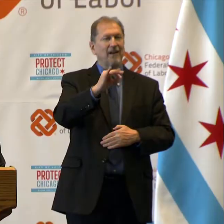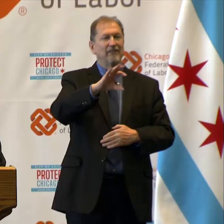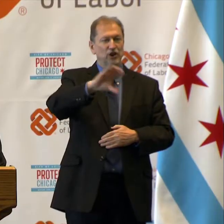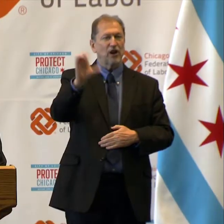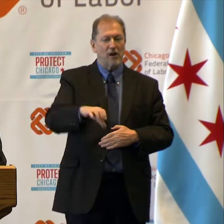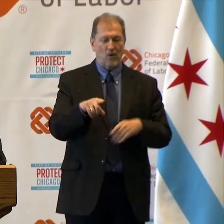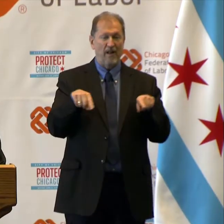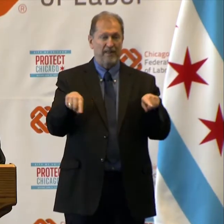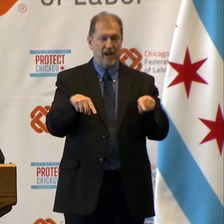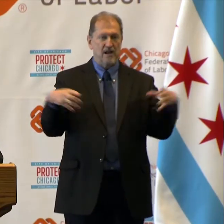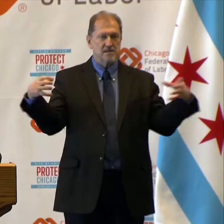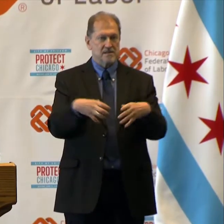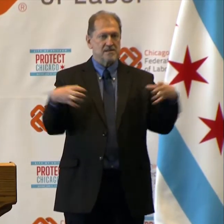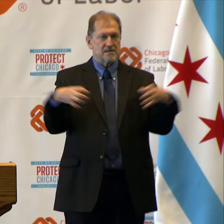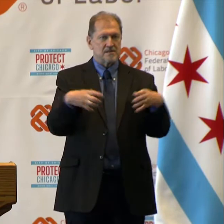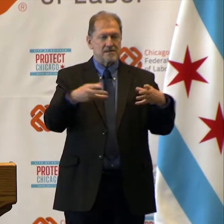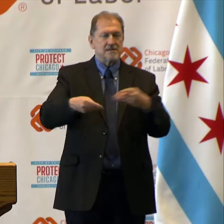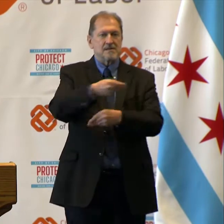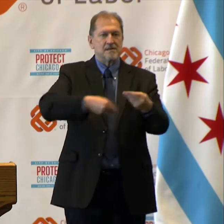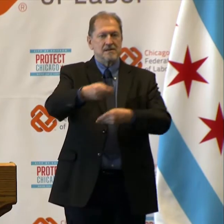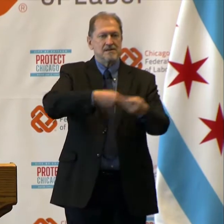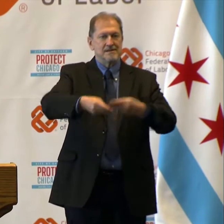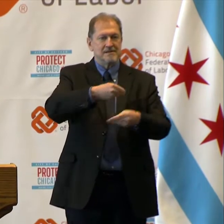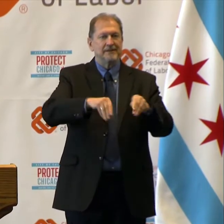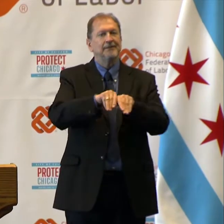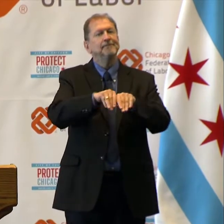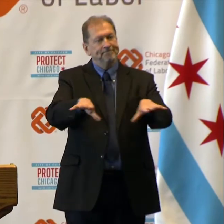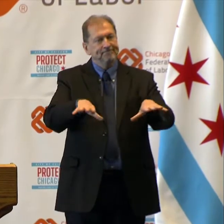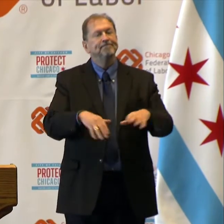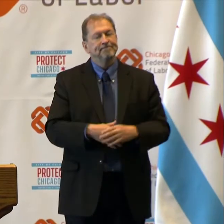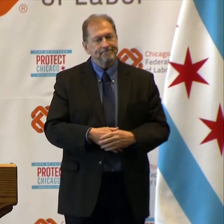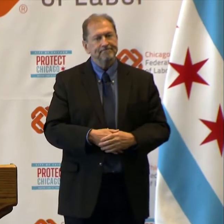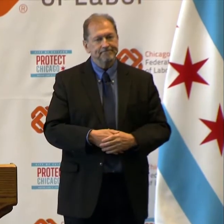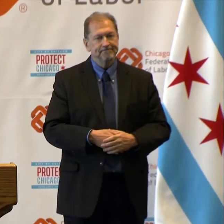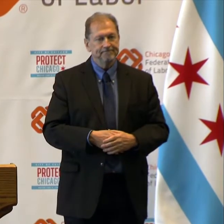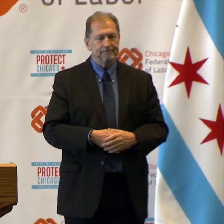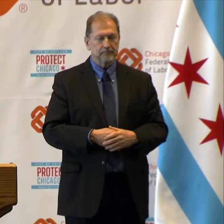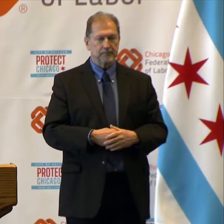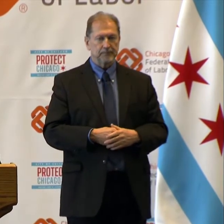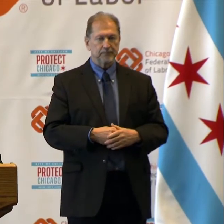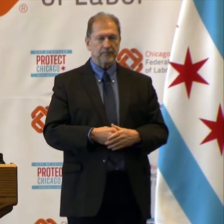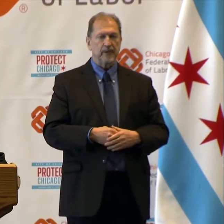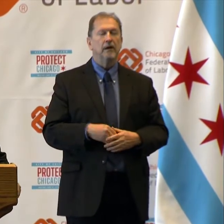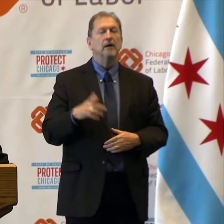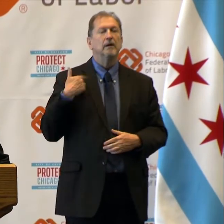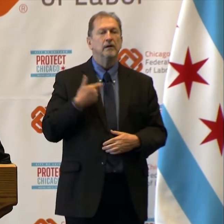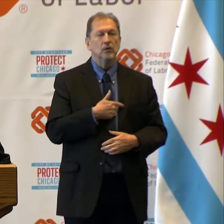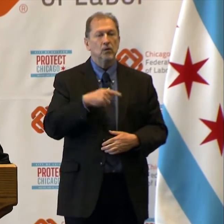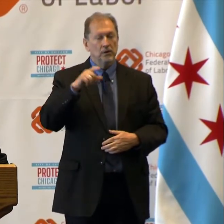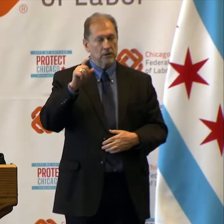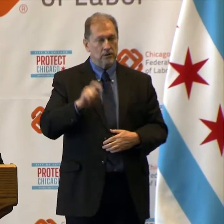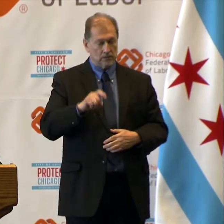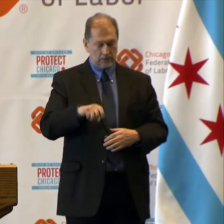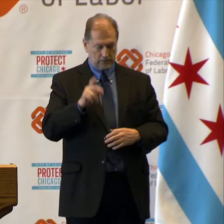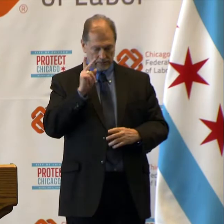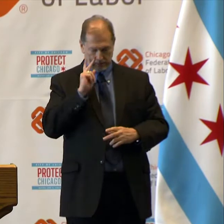AND NORTHWEST SIDES OF THE CITY.